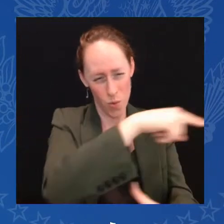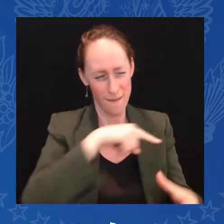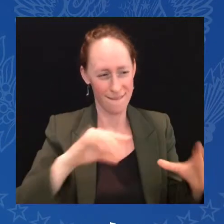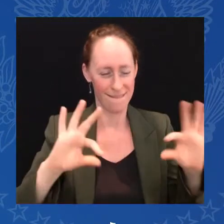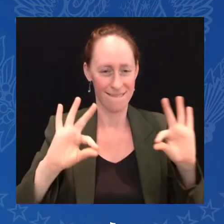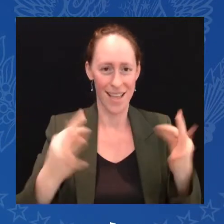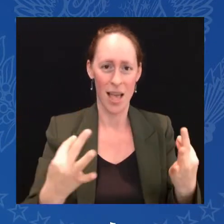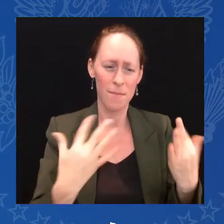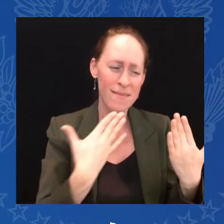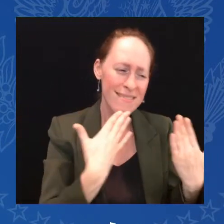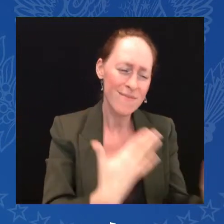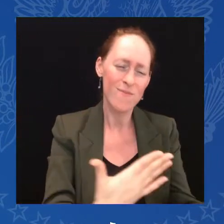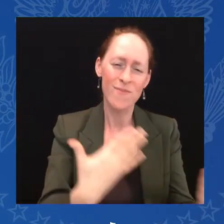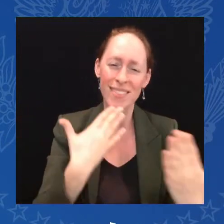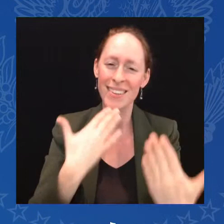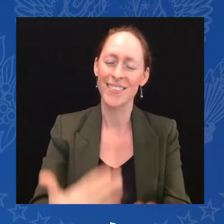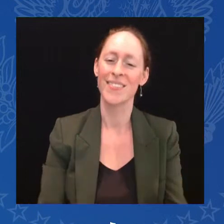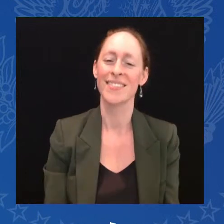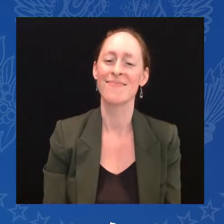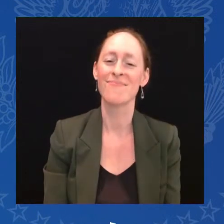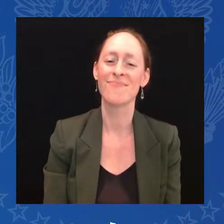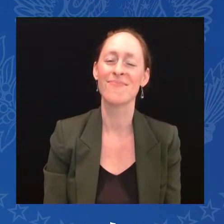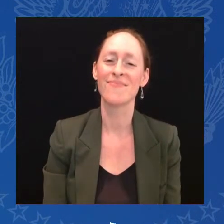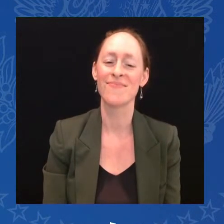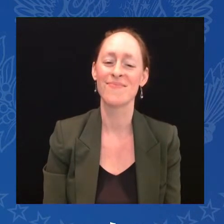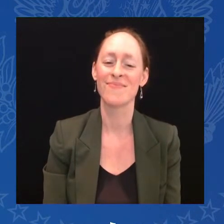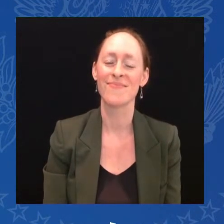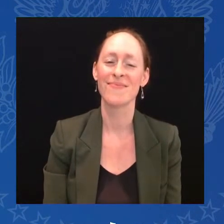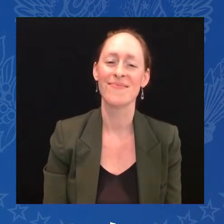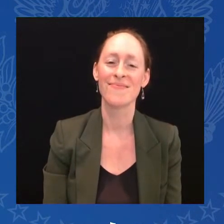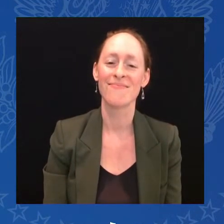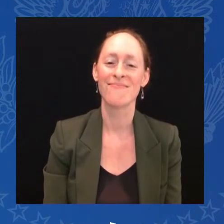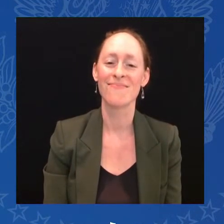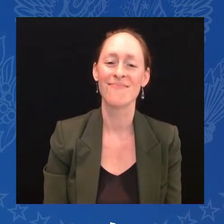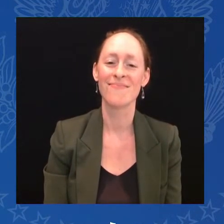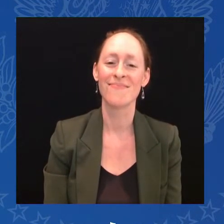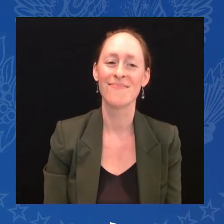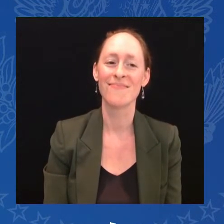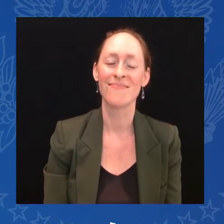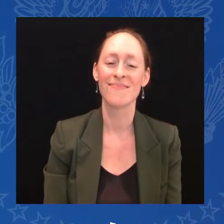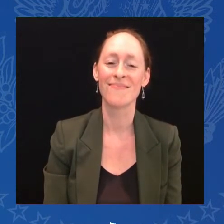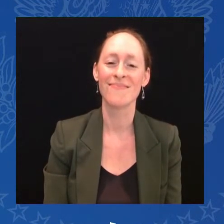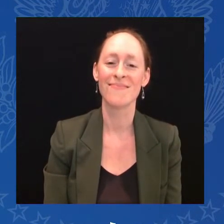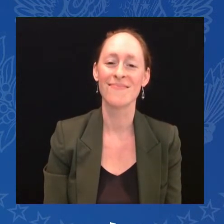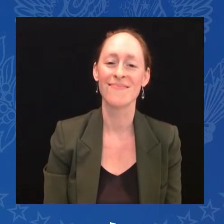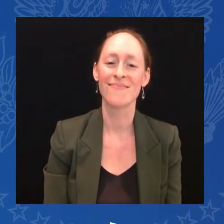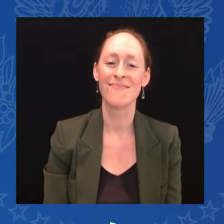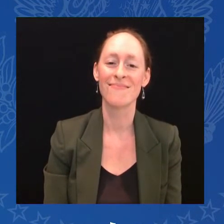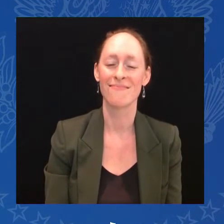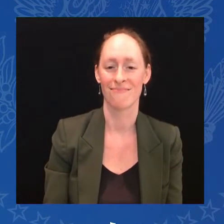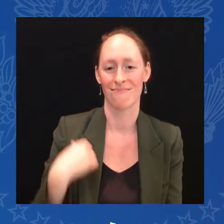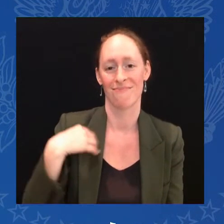And, folks, look, I want to -- a special welcome to Speaker Emeritus -- and she's --